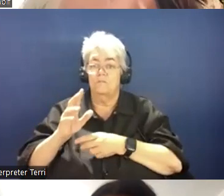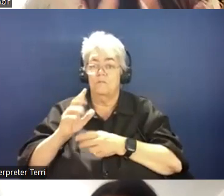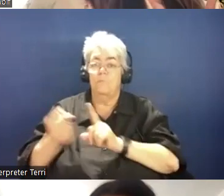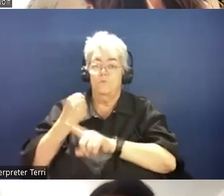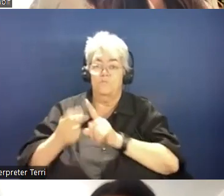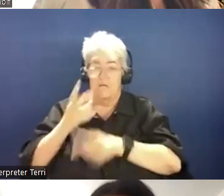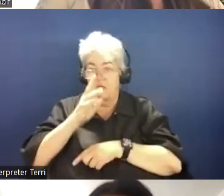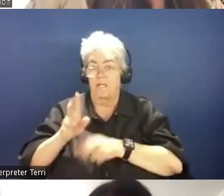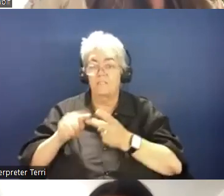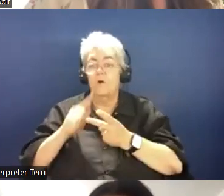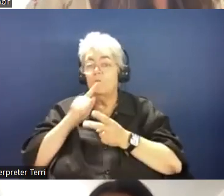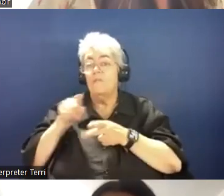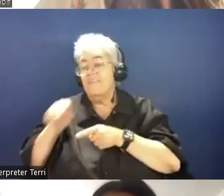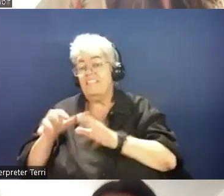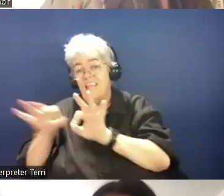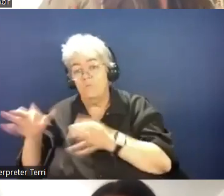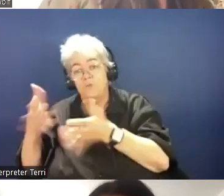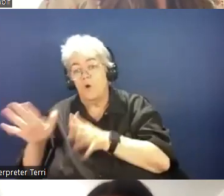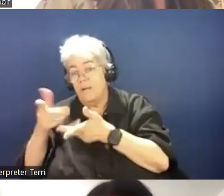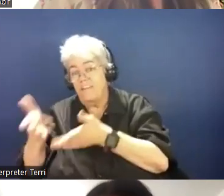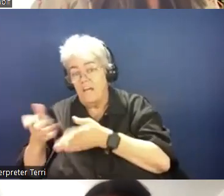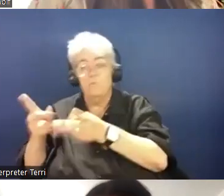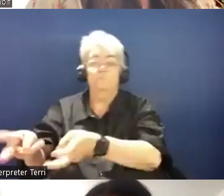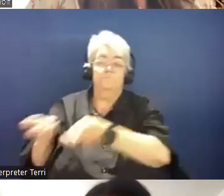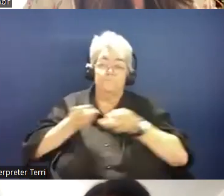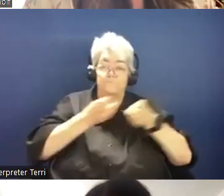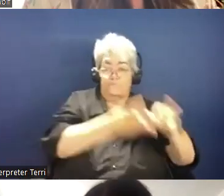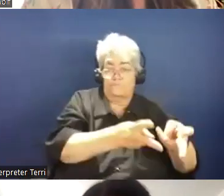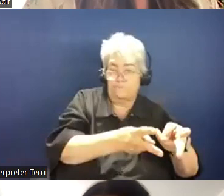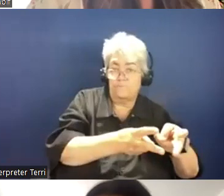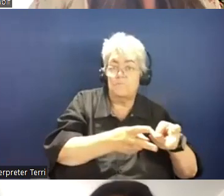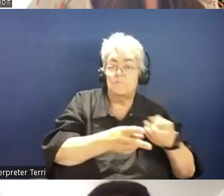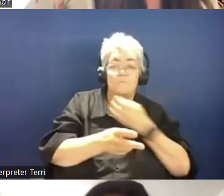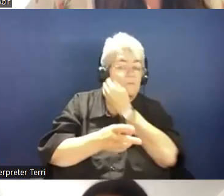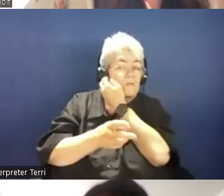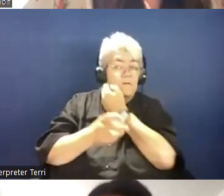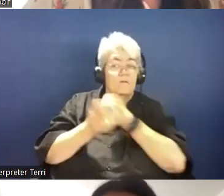transferred language that already exists from one title to another, to make it easier to utilize